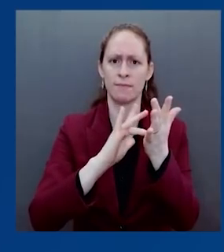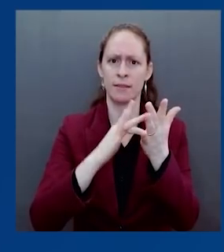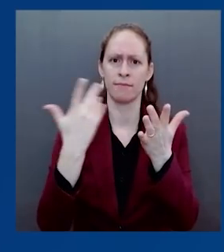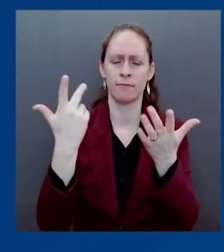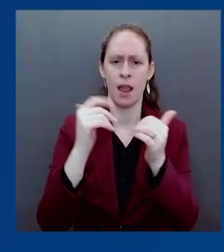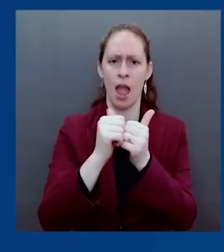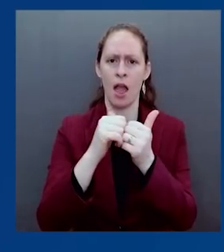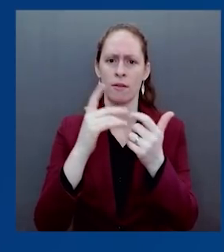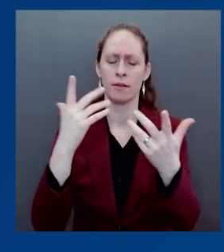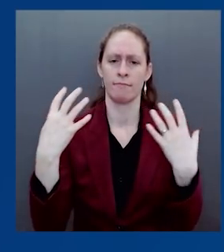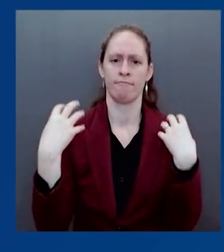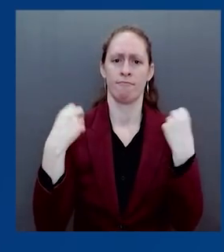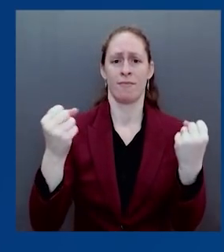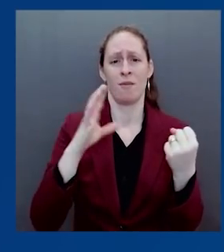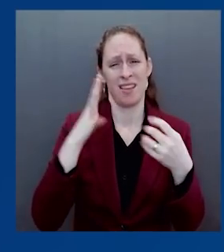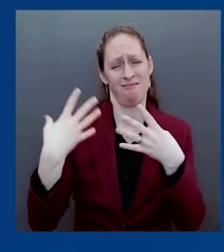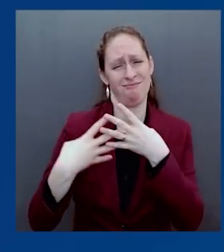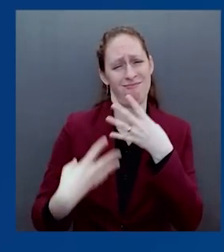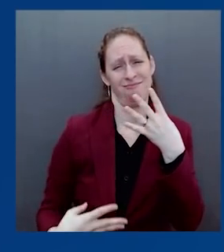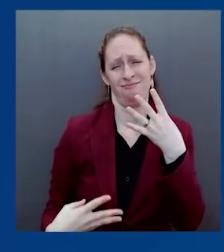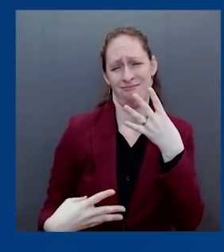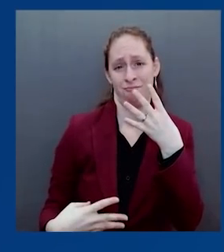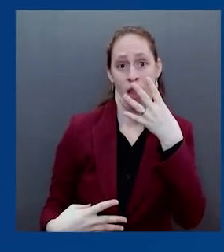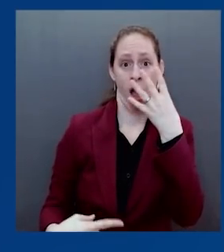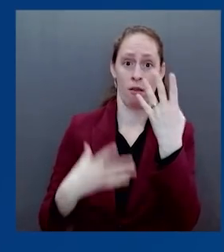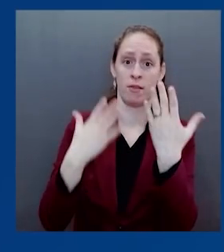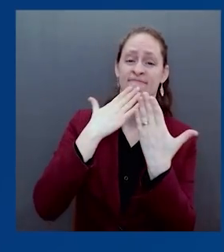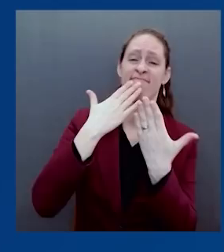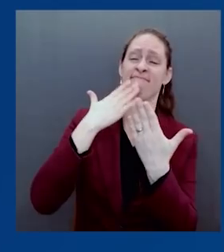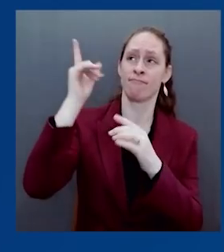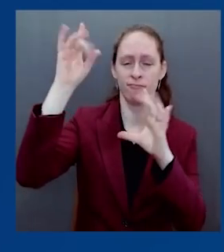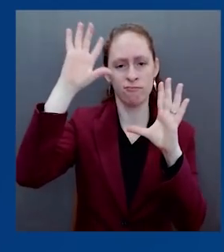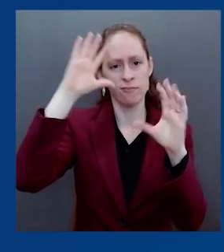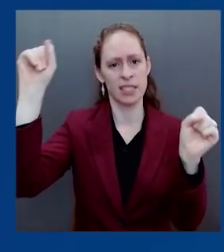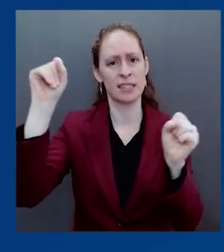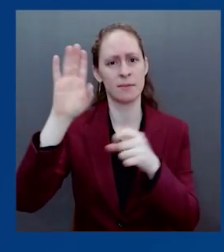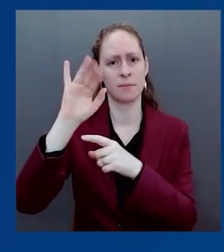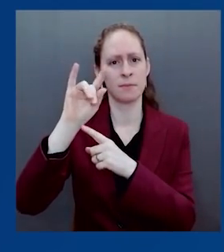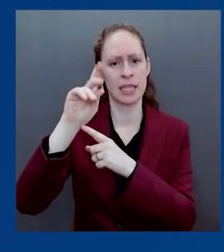of the Biden administration's focus from day one to stock our nation's medicine cabinet